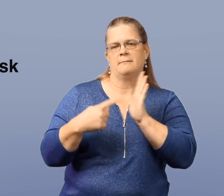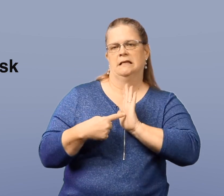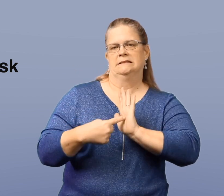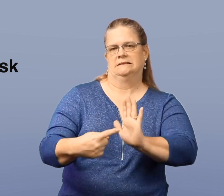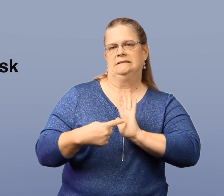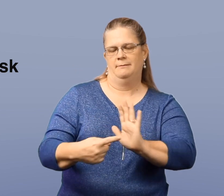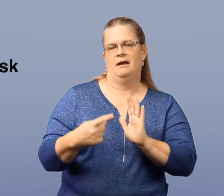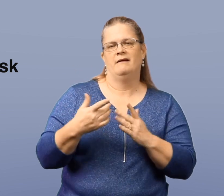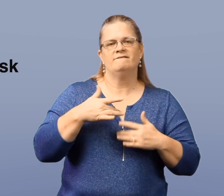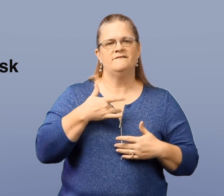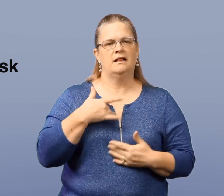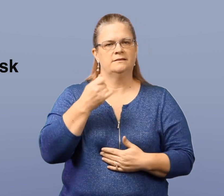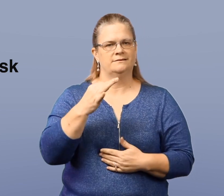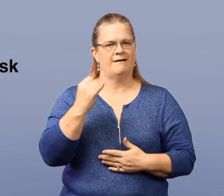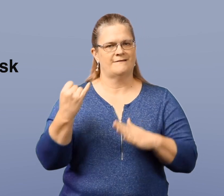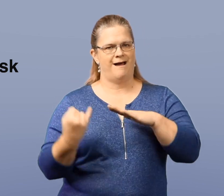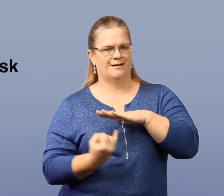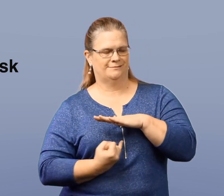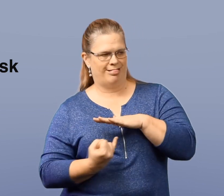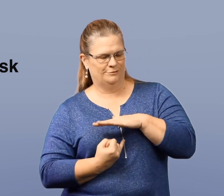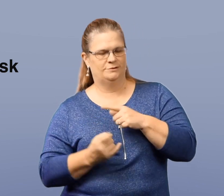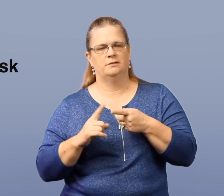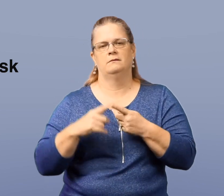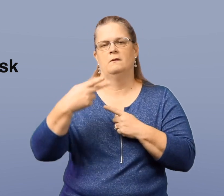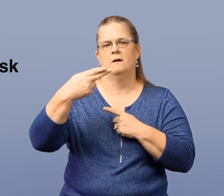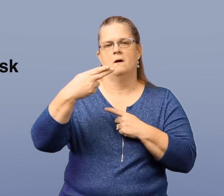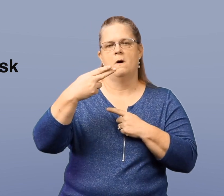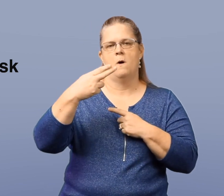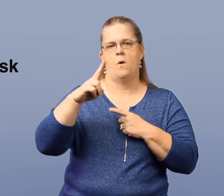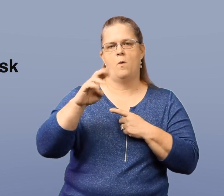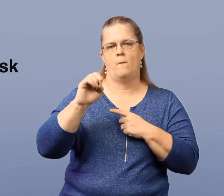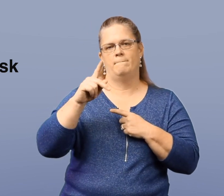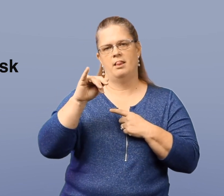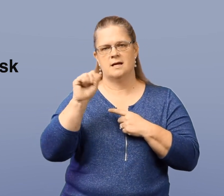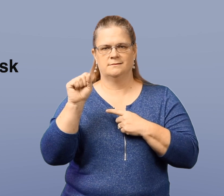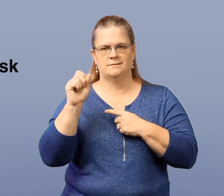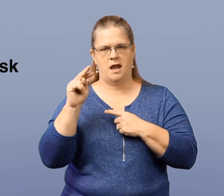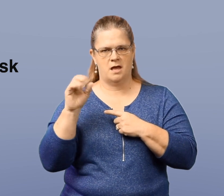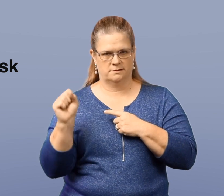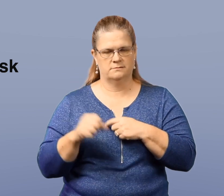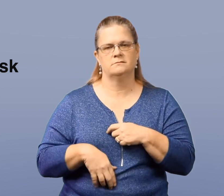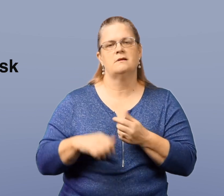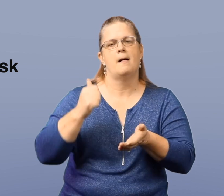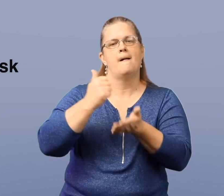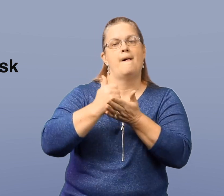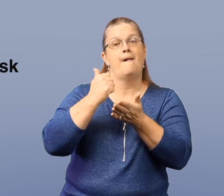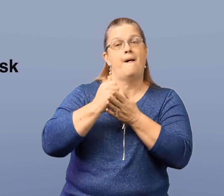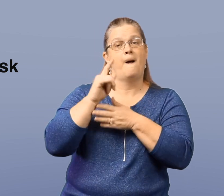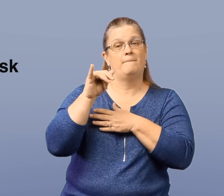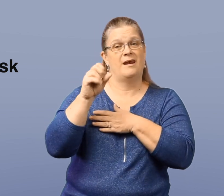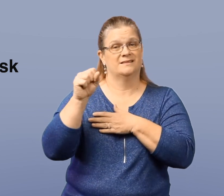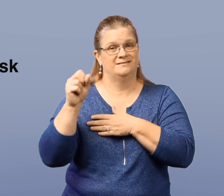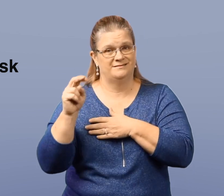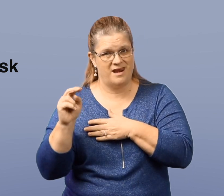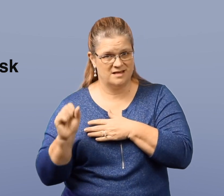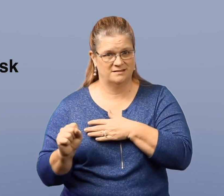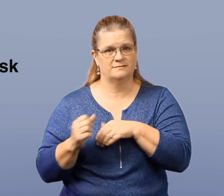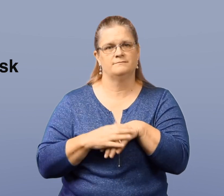In addition, the student may exhibit feelings of isolation, hopelessness, helplessness,